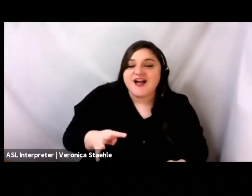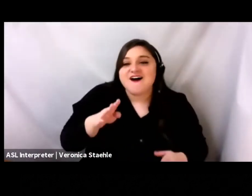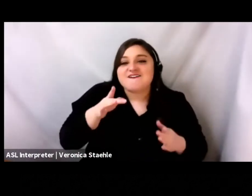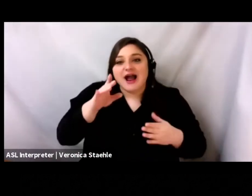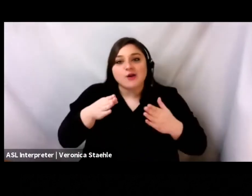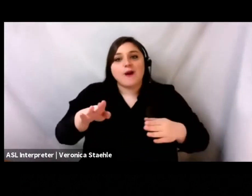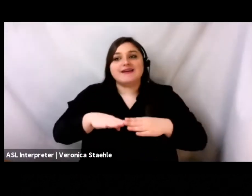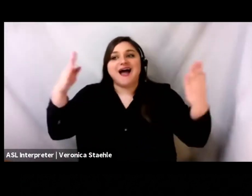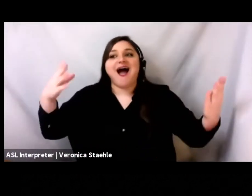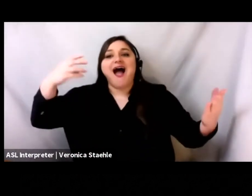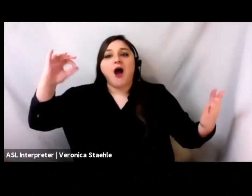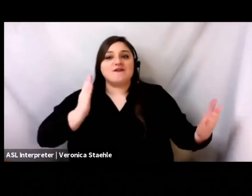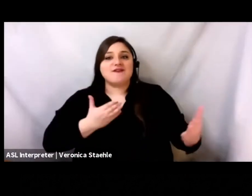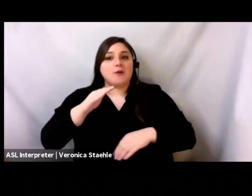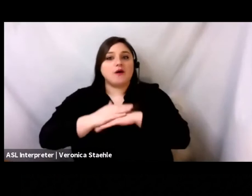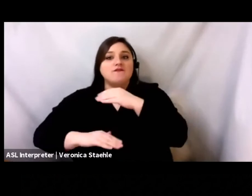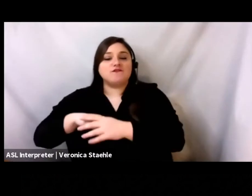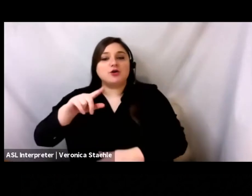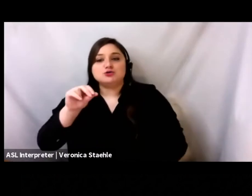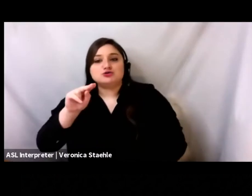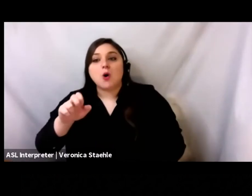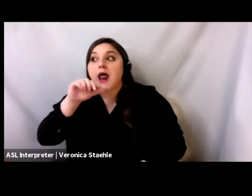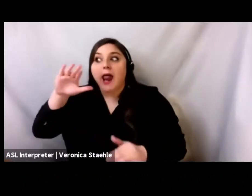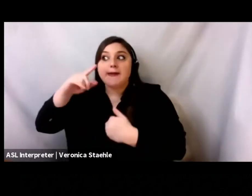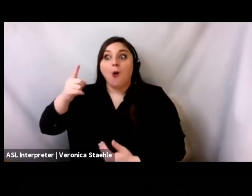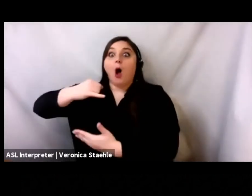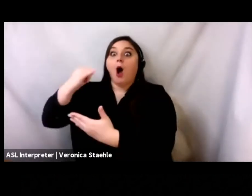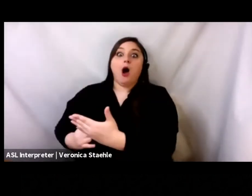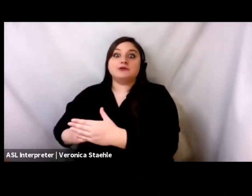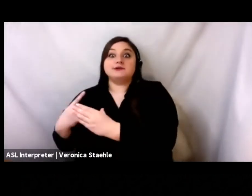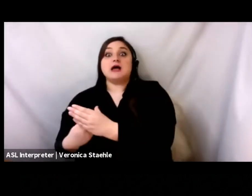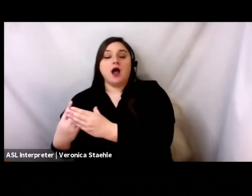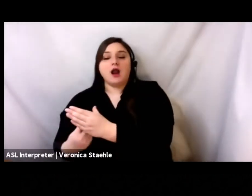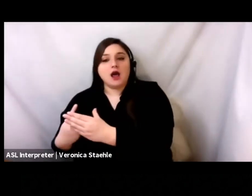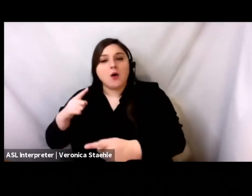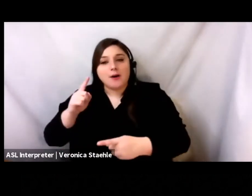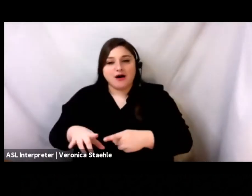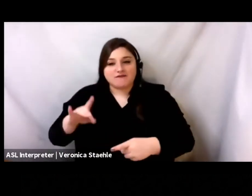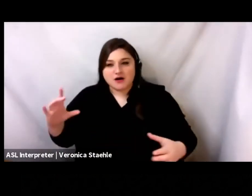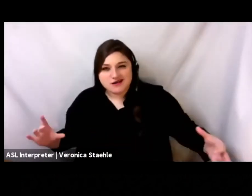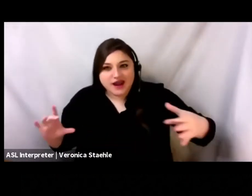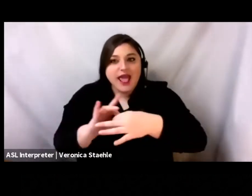our comfort zones that that that's what can lead to transformation. So, we as artists can expand